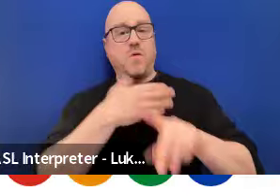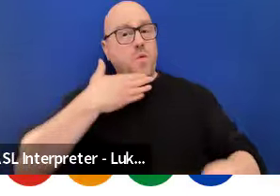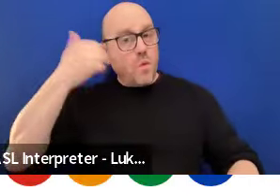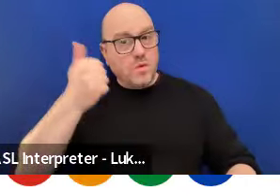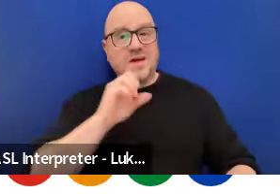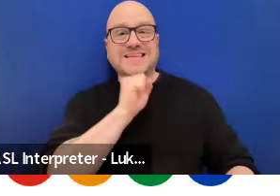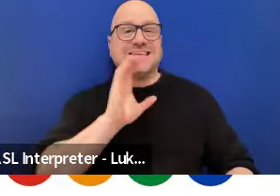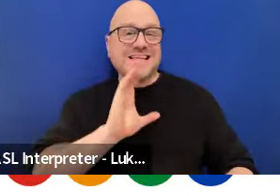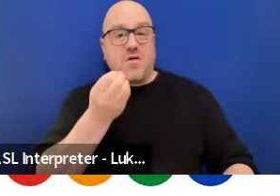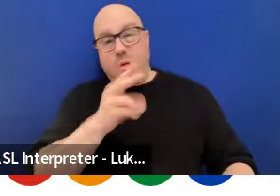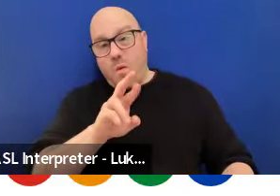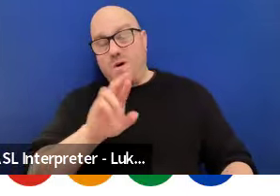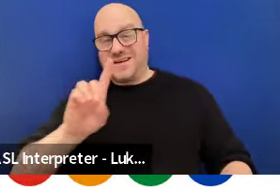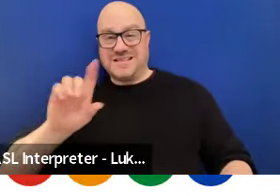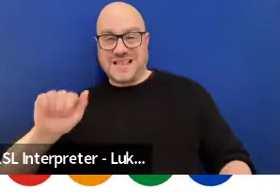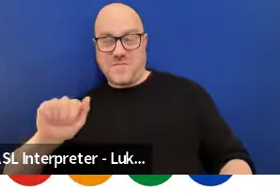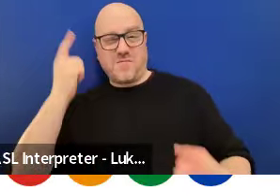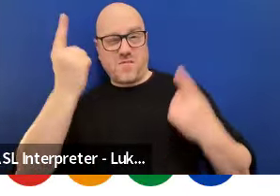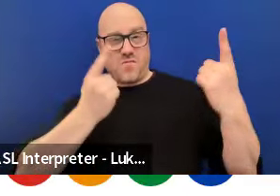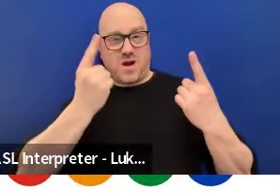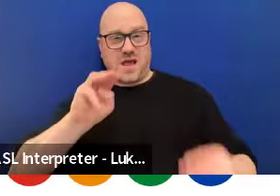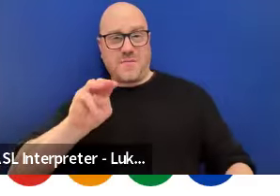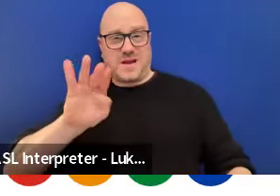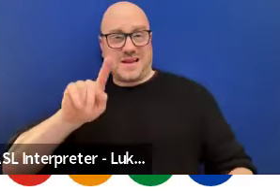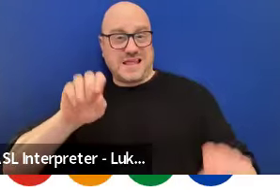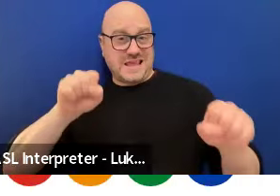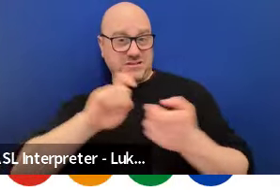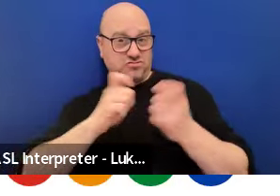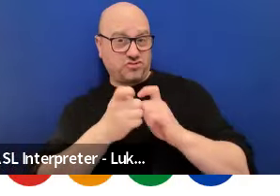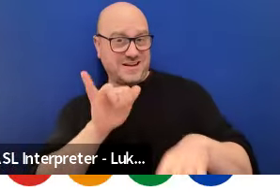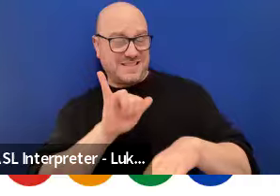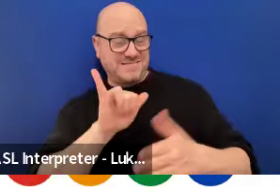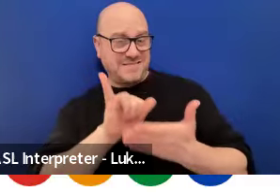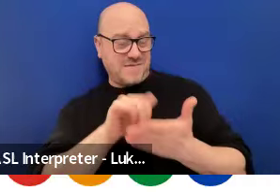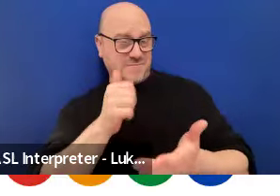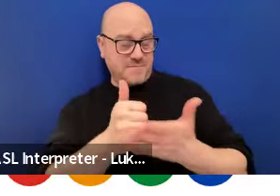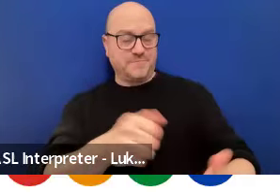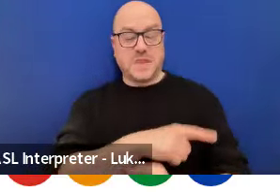APPROPRIATE WHEN YOU ARE DEALING WITH PEOPLE WHO ARE ELDERLY OR DISABLED. I WONDER IF THE MBTA CAN DO